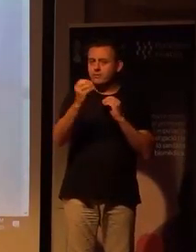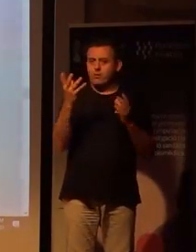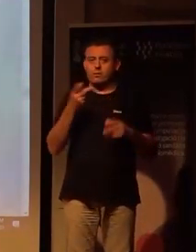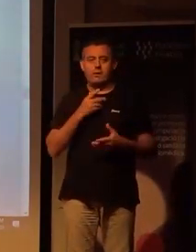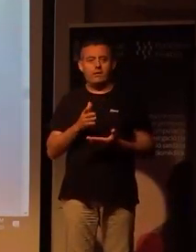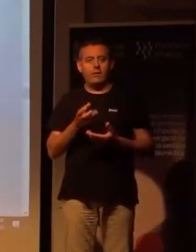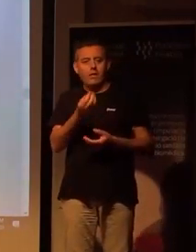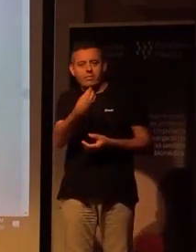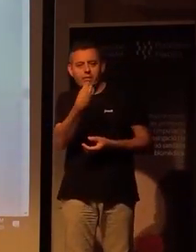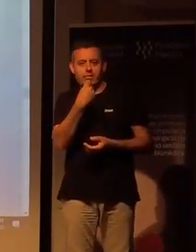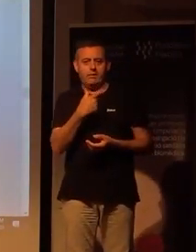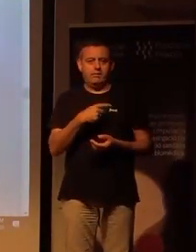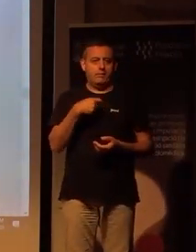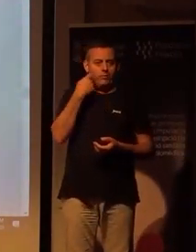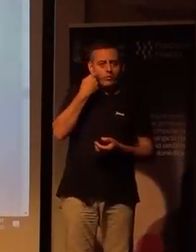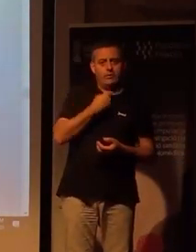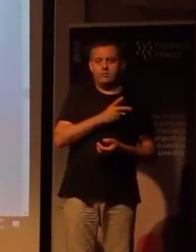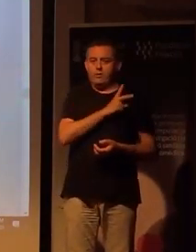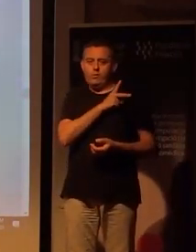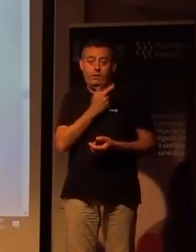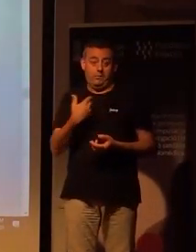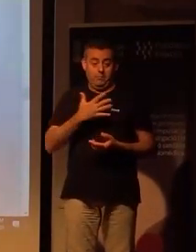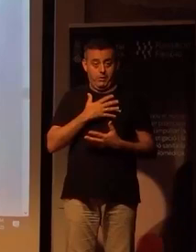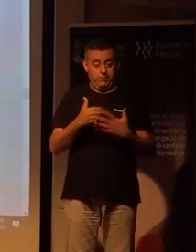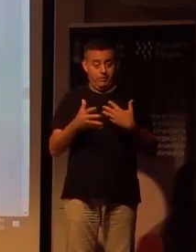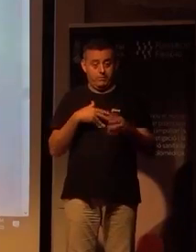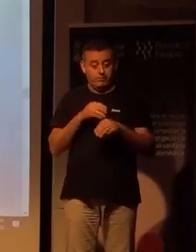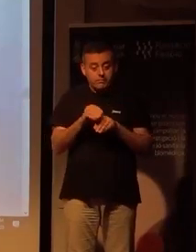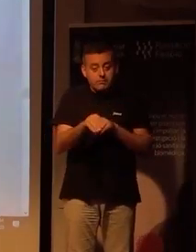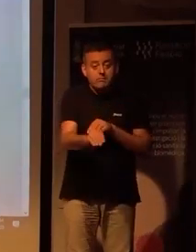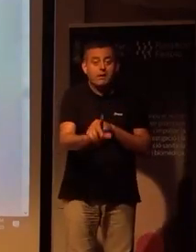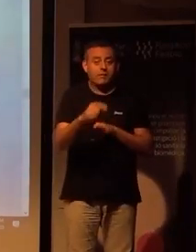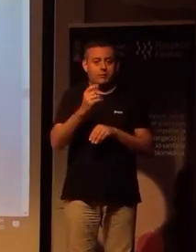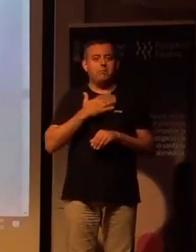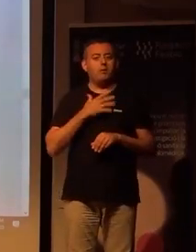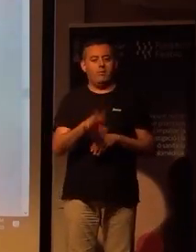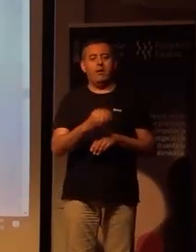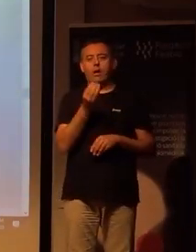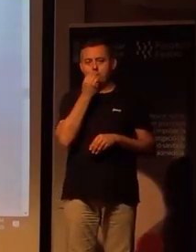and it is also logical, what you grow, you eat, what you make you eat, who doesn’t like a good cucumber.